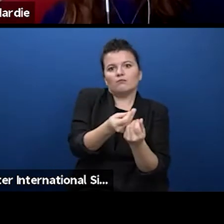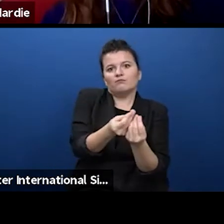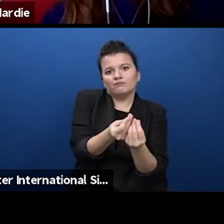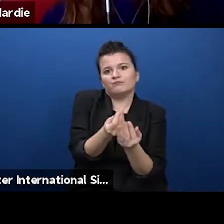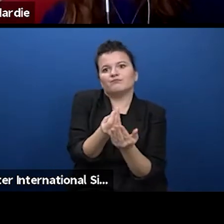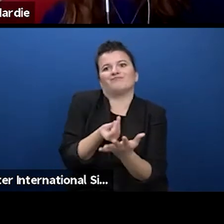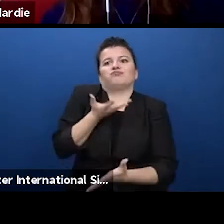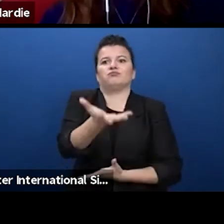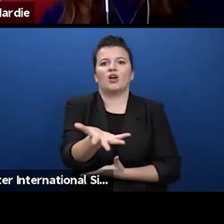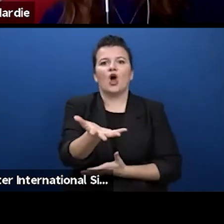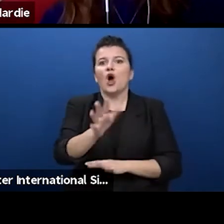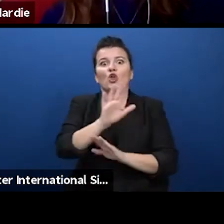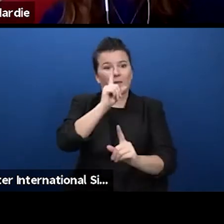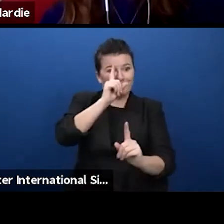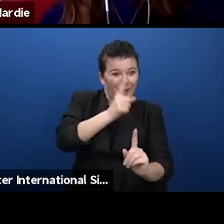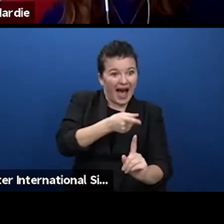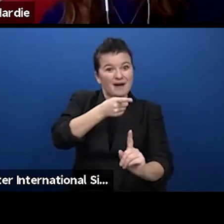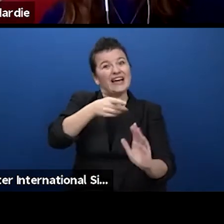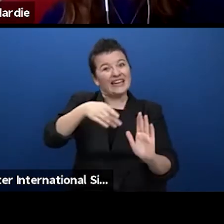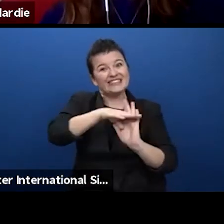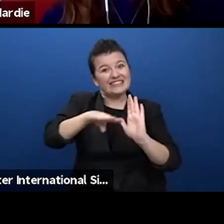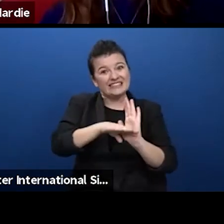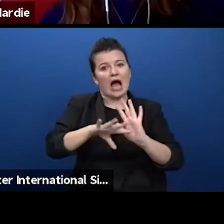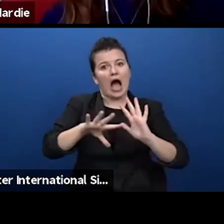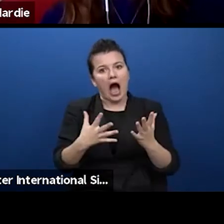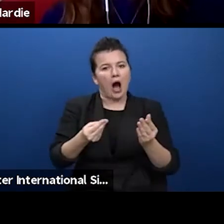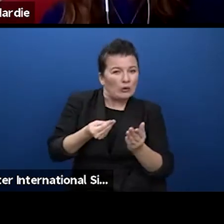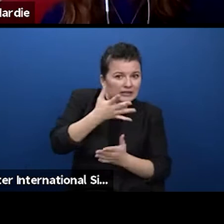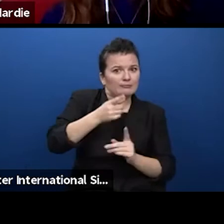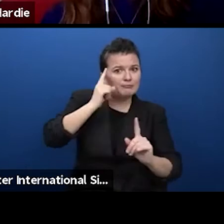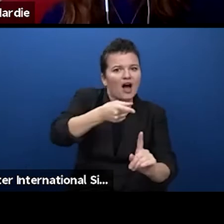exactly, I don't you know. So for me it's more like how to to mediate that to happen that it